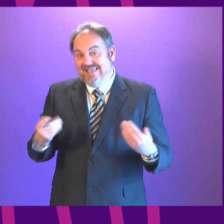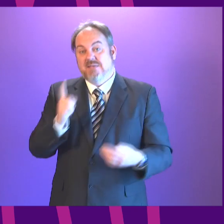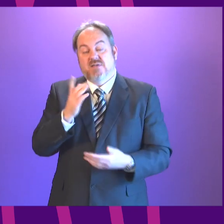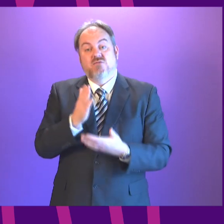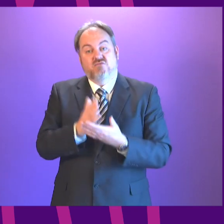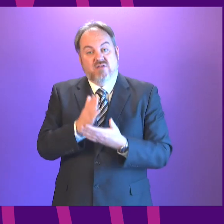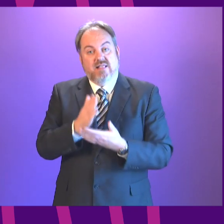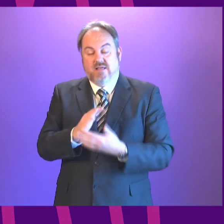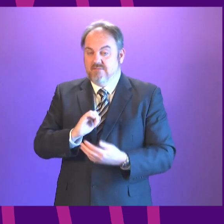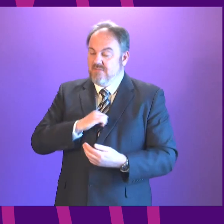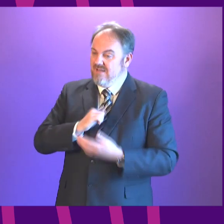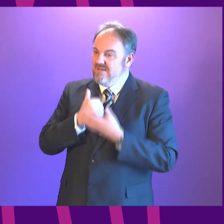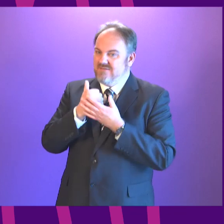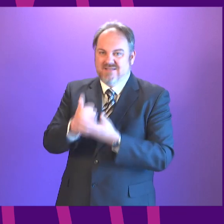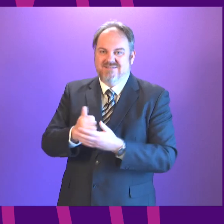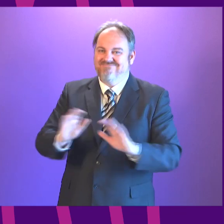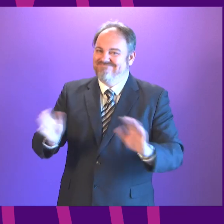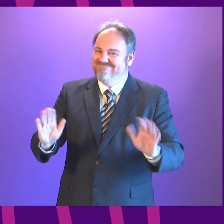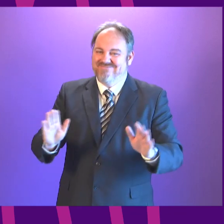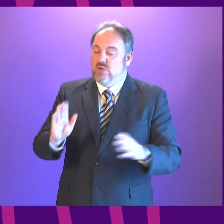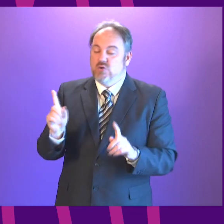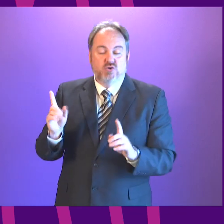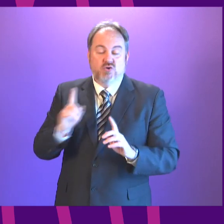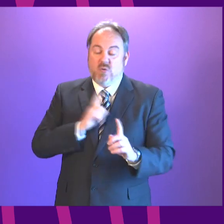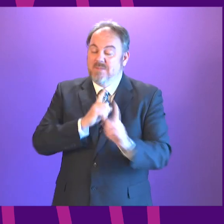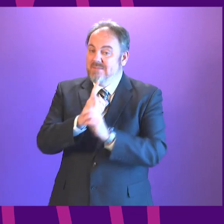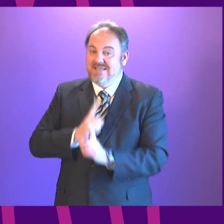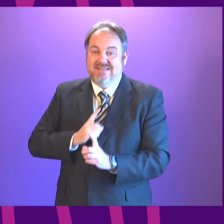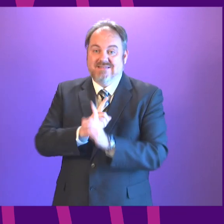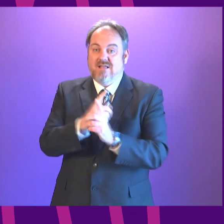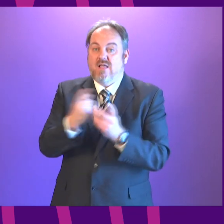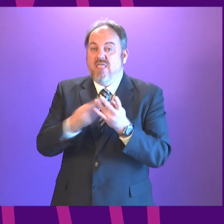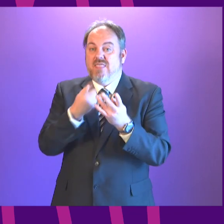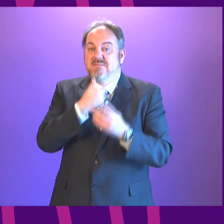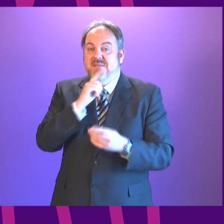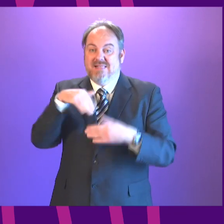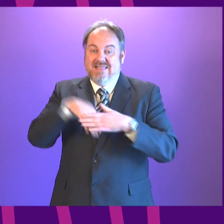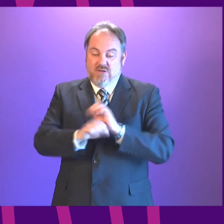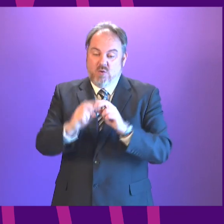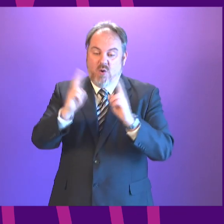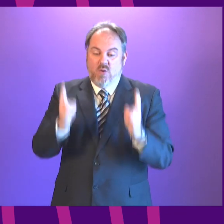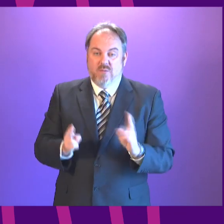advice remains not to meet indoors at all if possible. When it comes to indoor celebrations